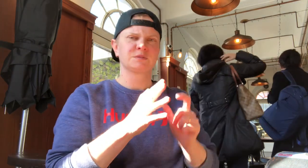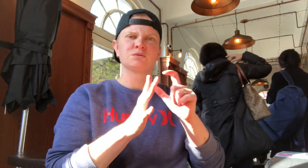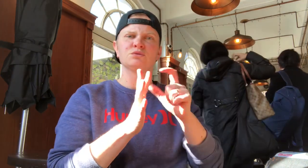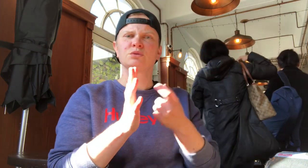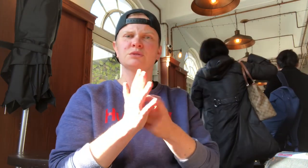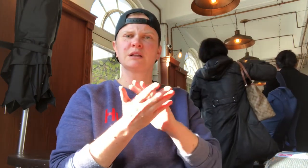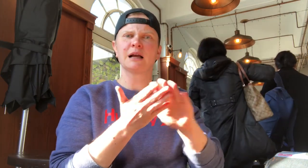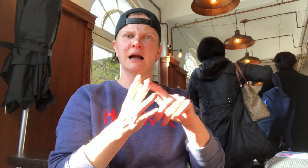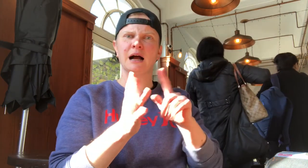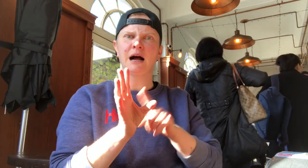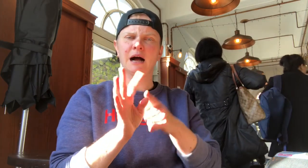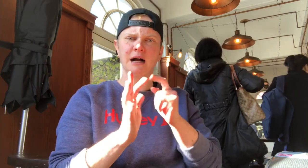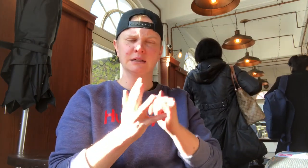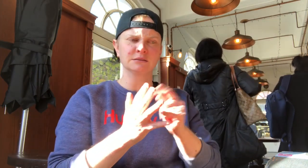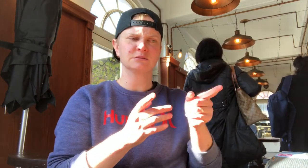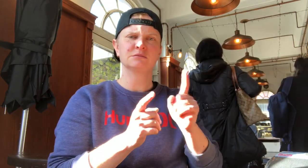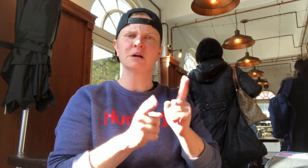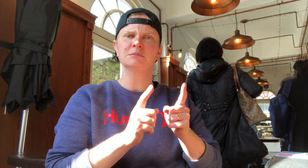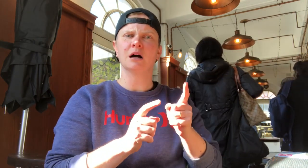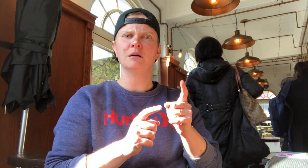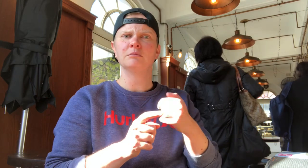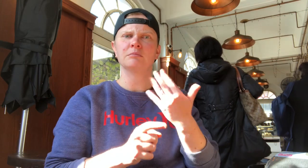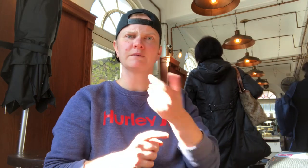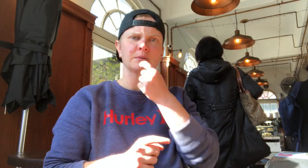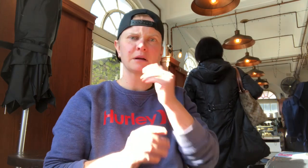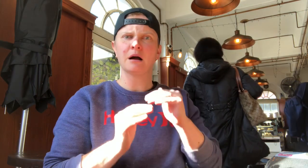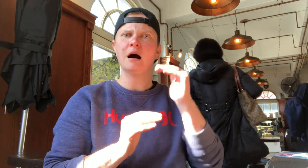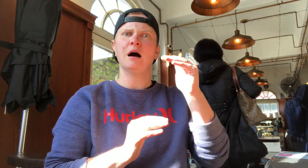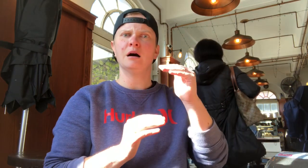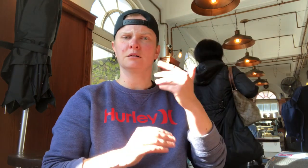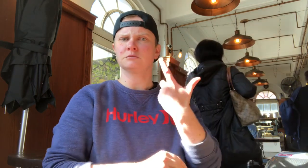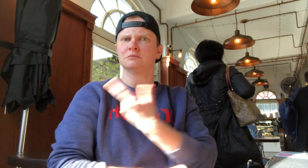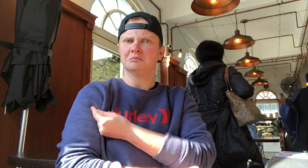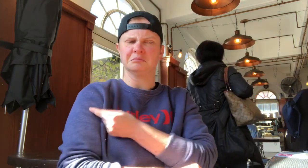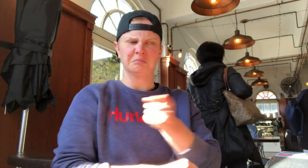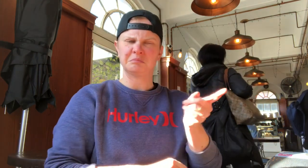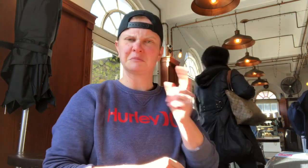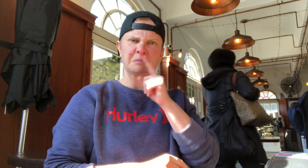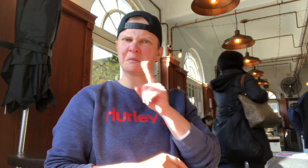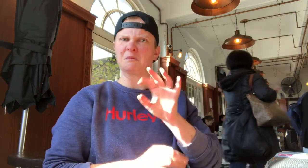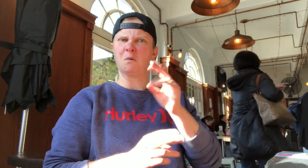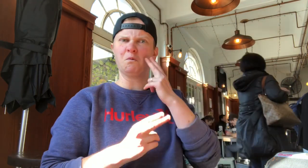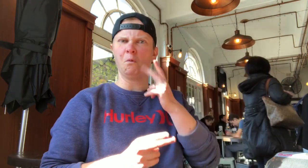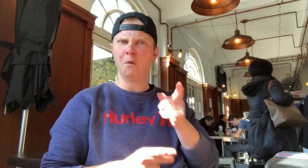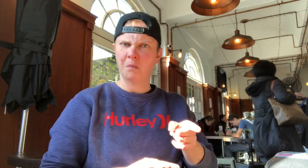There was a comment mentioning that Dr Hayes had given high dose of testosterone shot